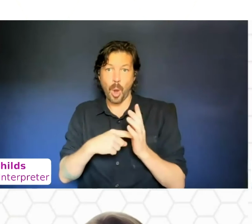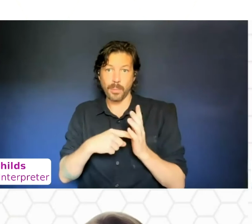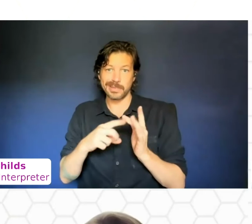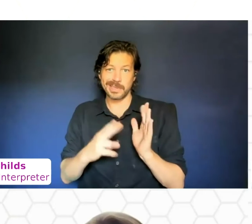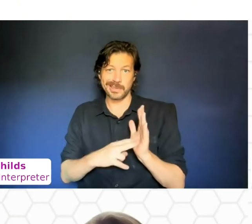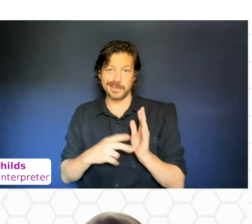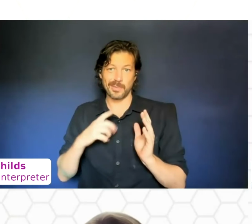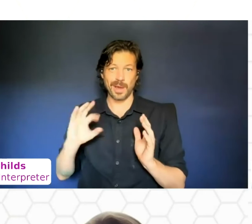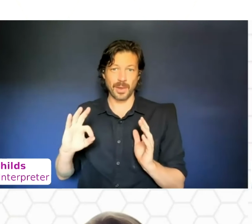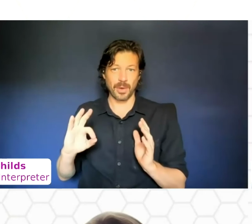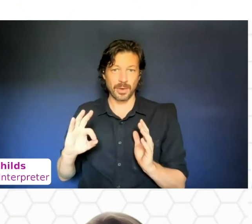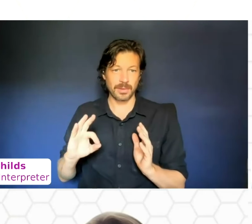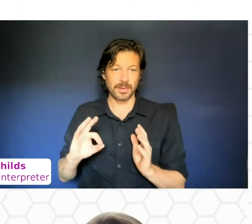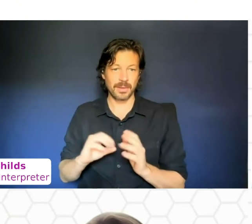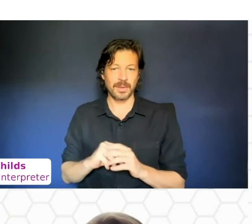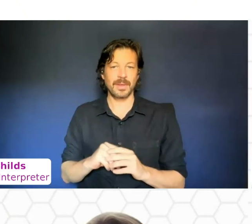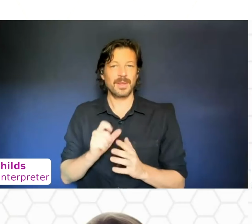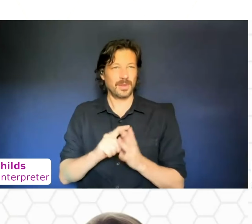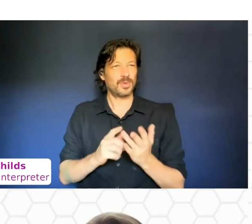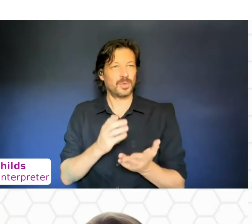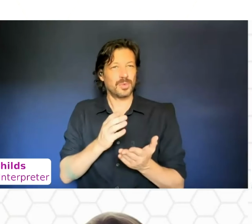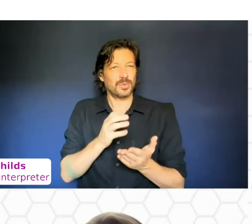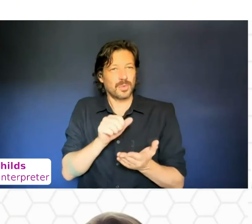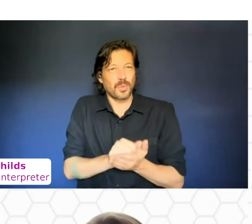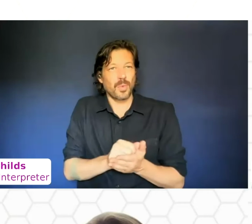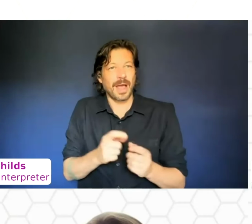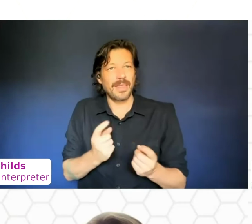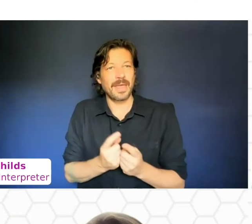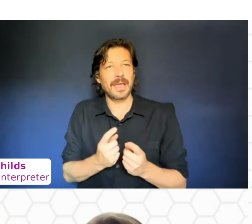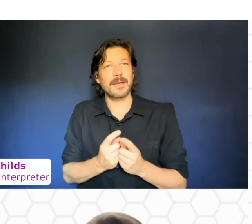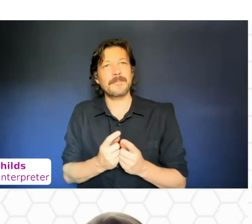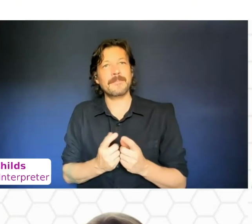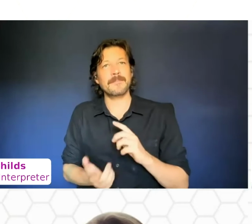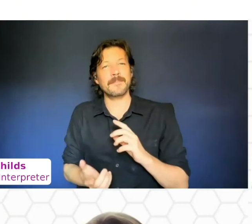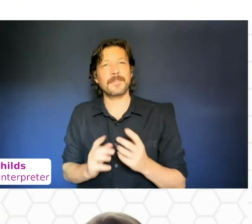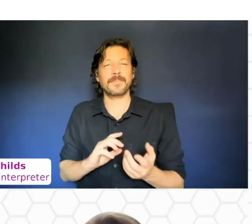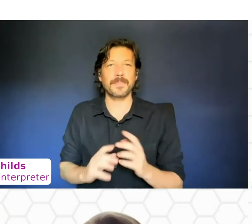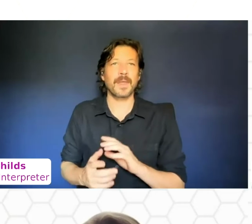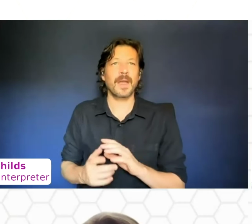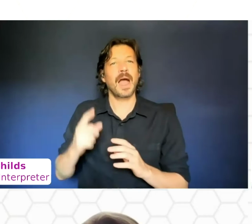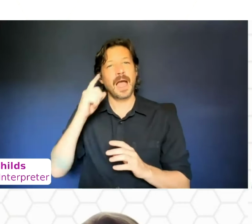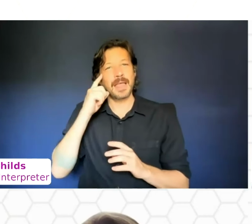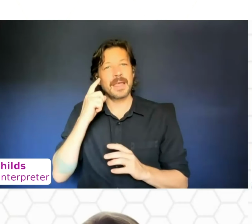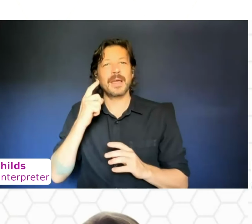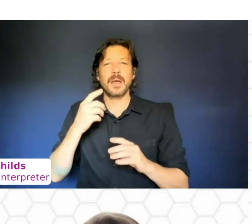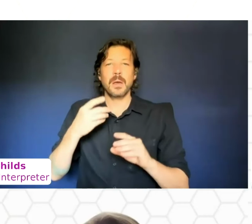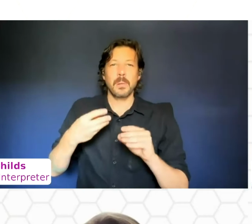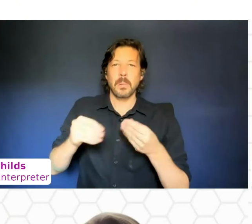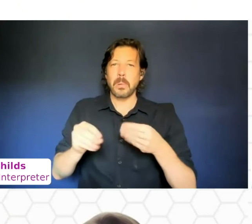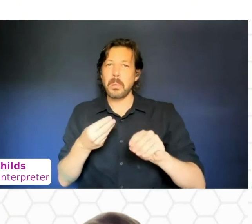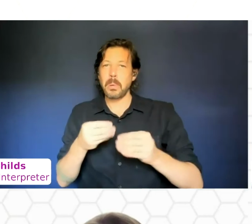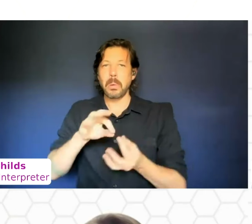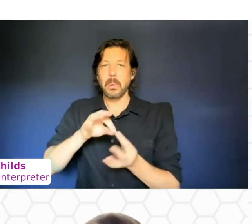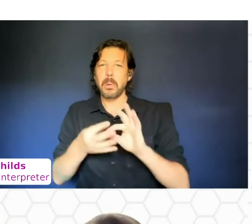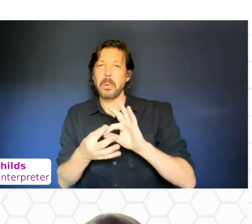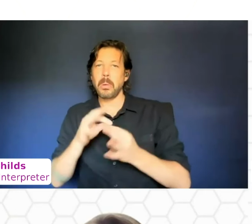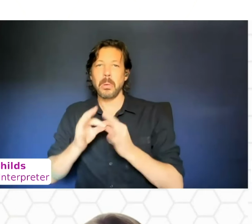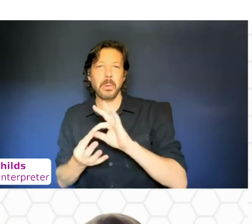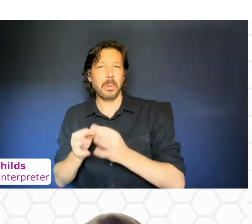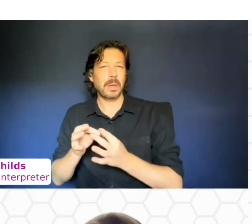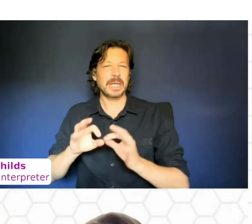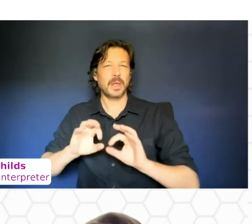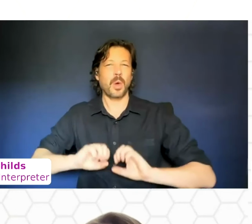So there could be some room in this space for interpretation because it's not clear. Great thank